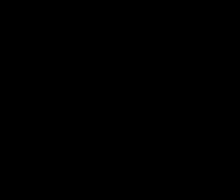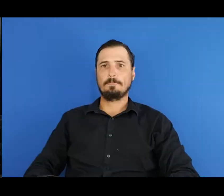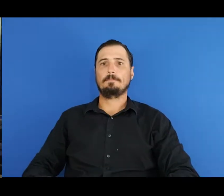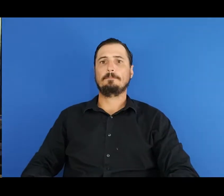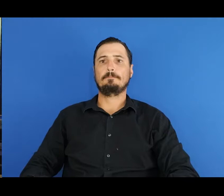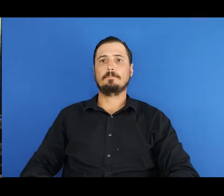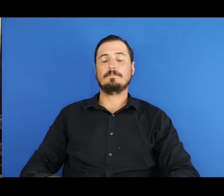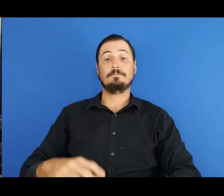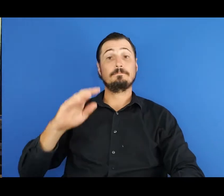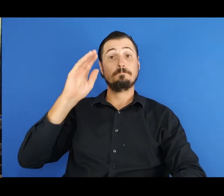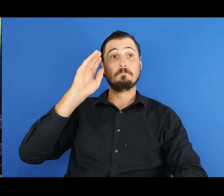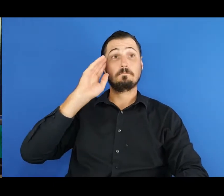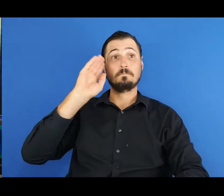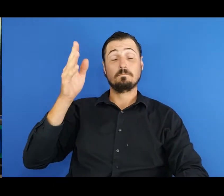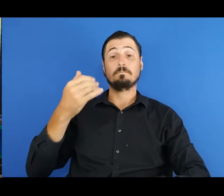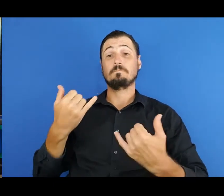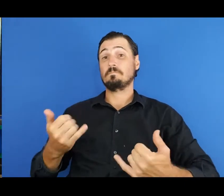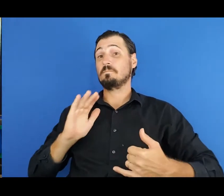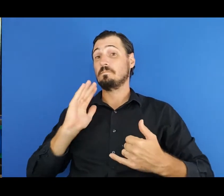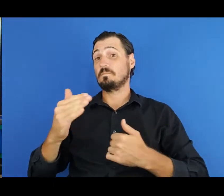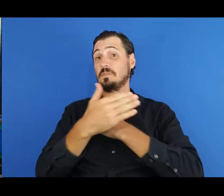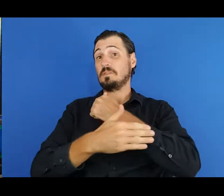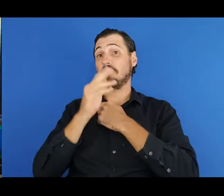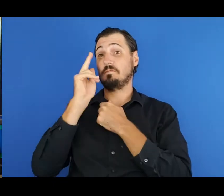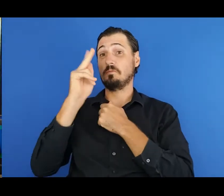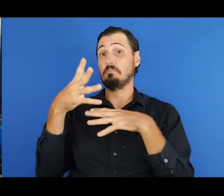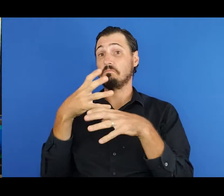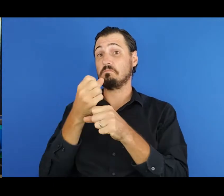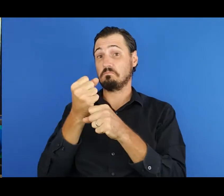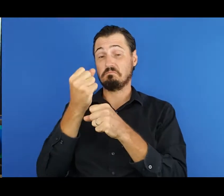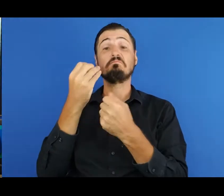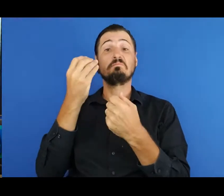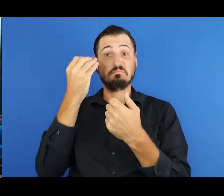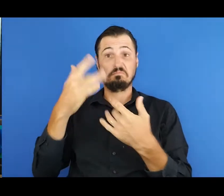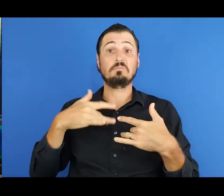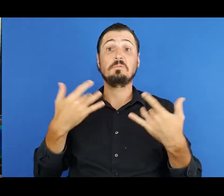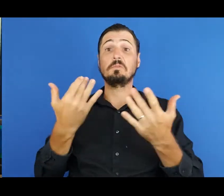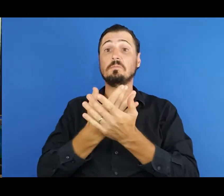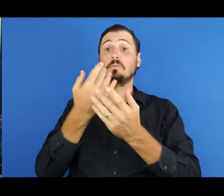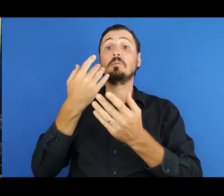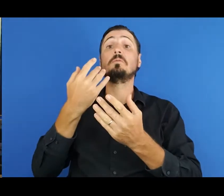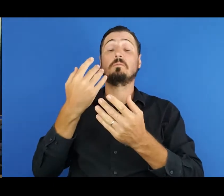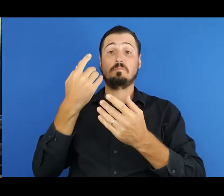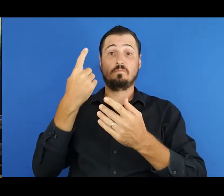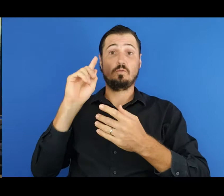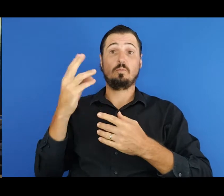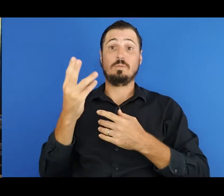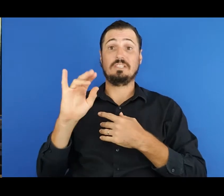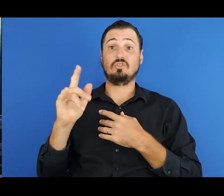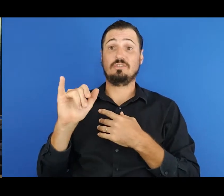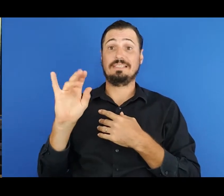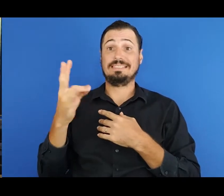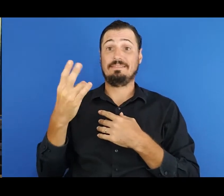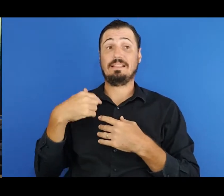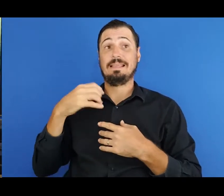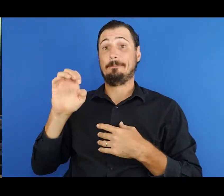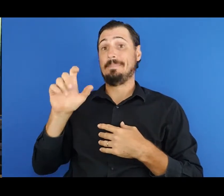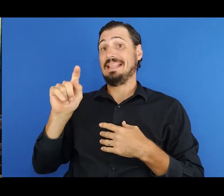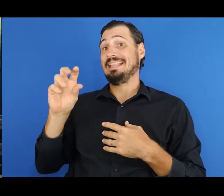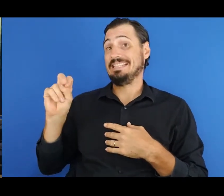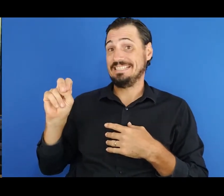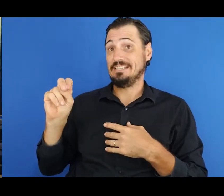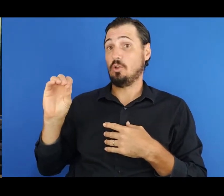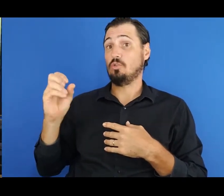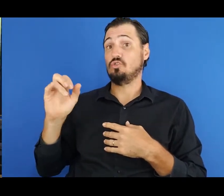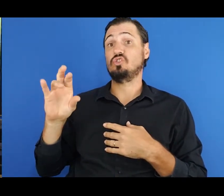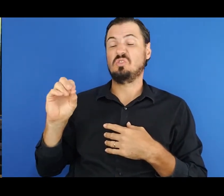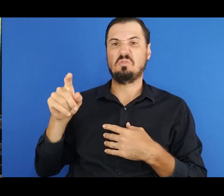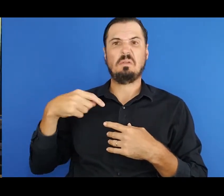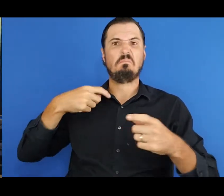Aloha Kaua‘i. This is your County of Kaua‘i briefing for Wednesday, July 7. I’m Elton Ushio, the Emergency Management Administrator of the Kauai Emergency Management Agency.